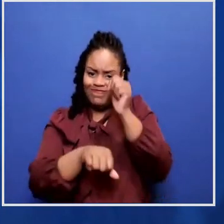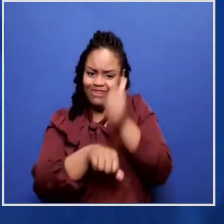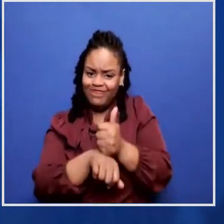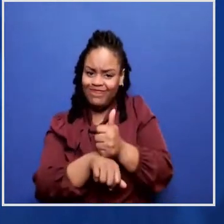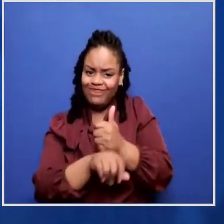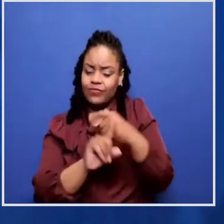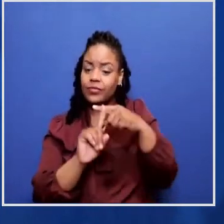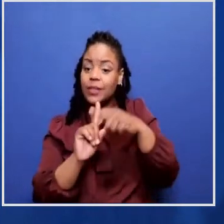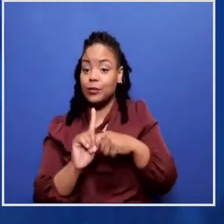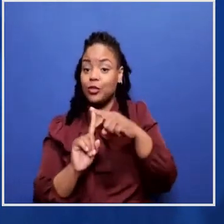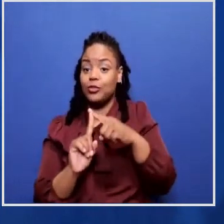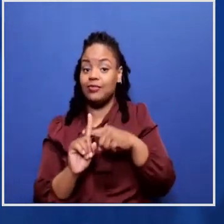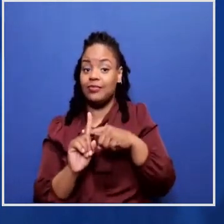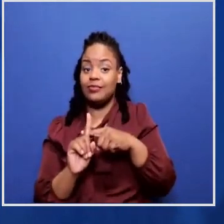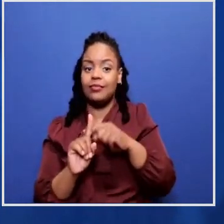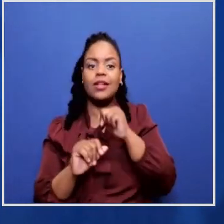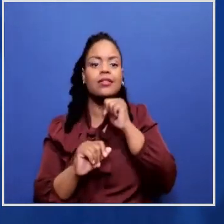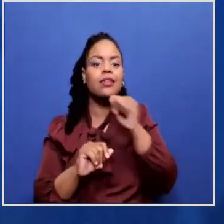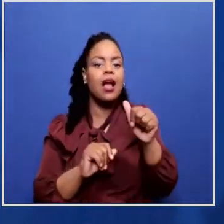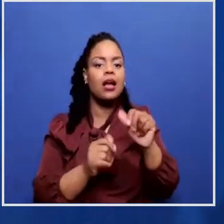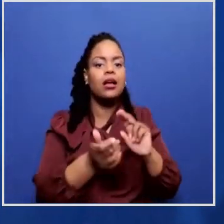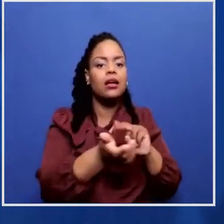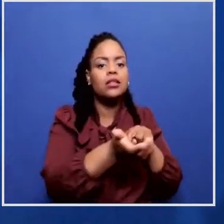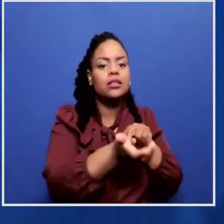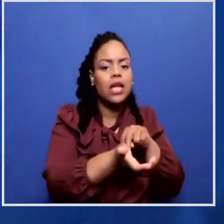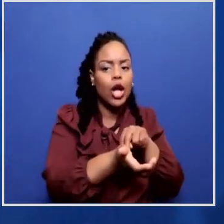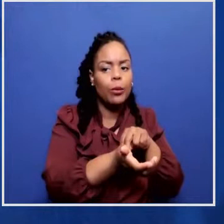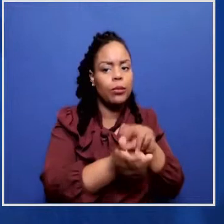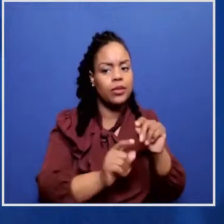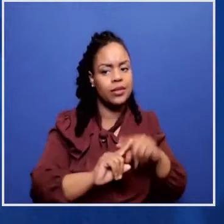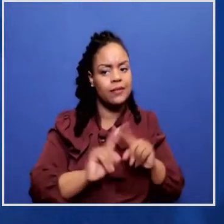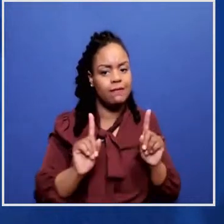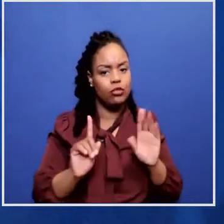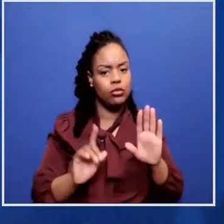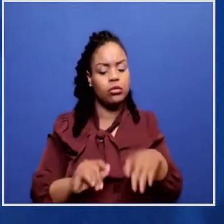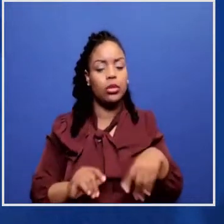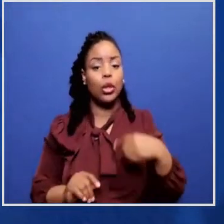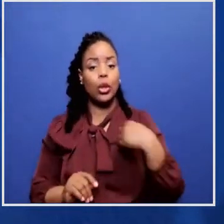GREAT MAN'S BIRTH, THIS